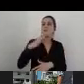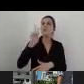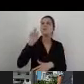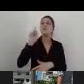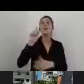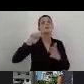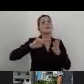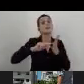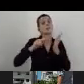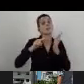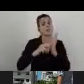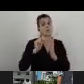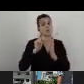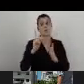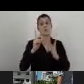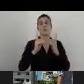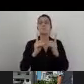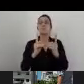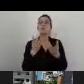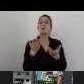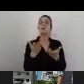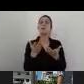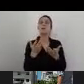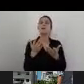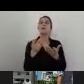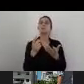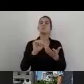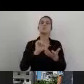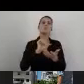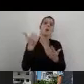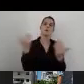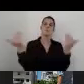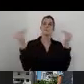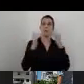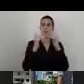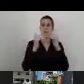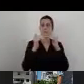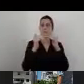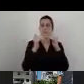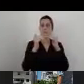that will be the most suitable to the budget limits.